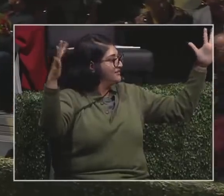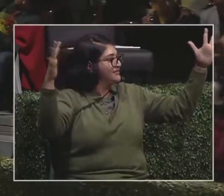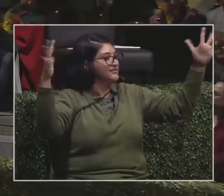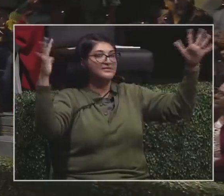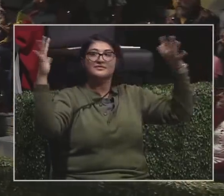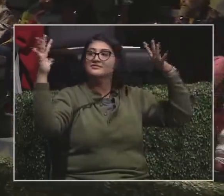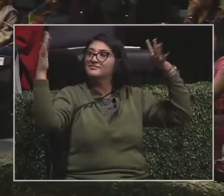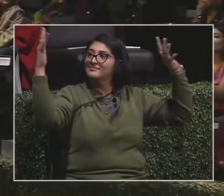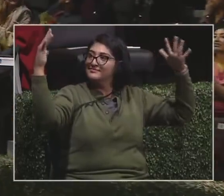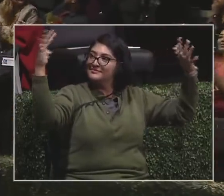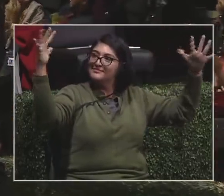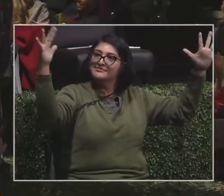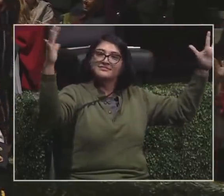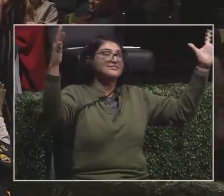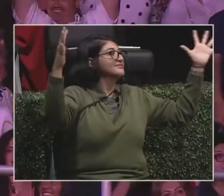MOTHERS AND FATHERS OF OUR GRADUATES TO